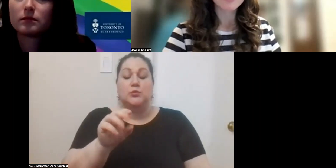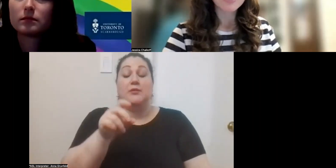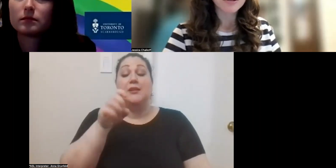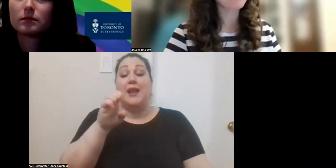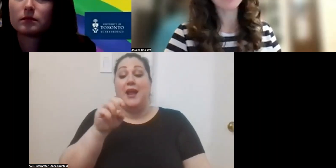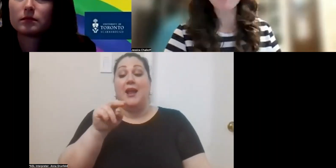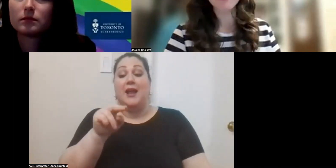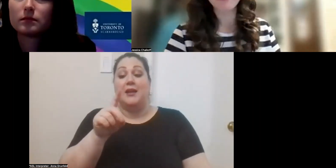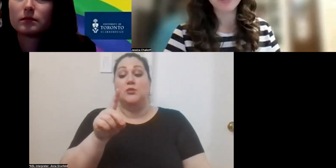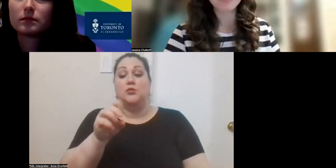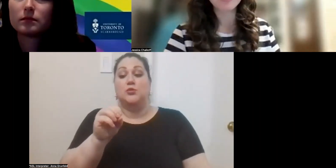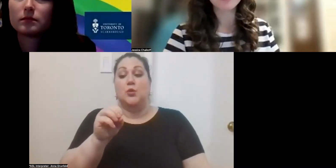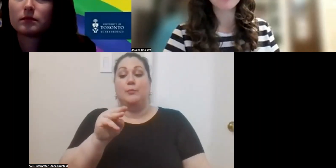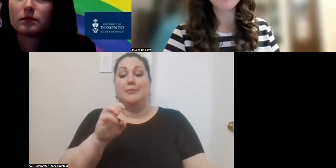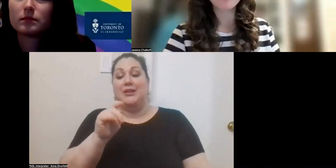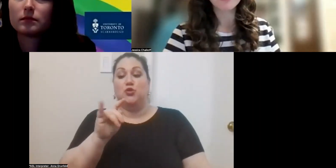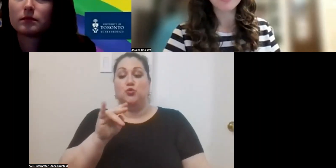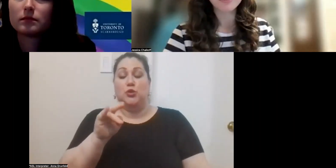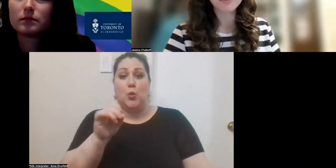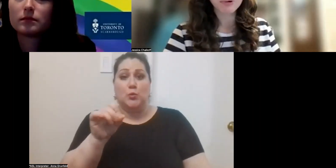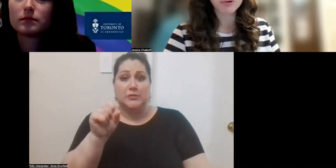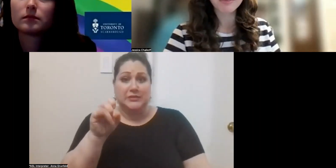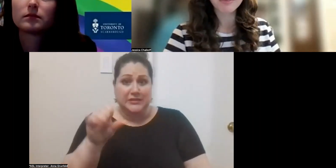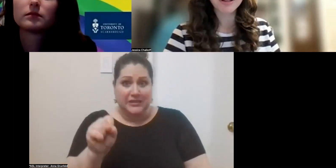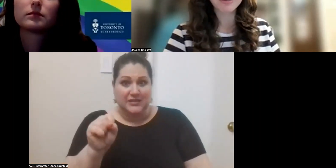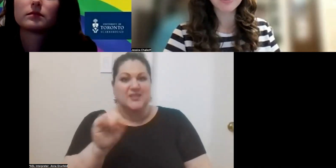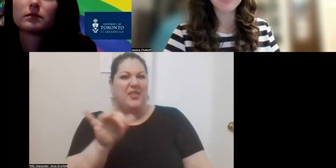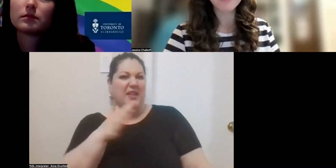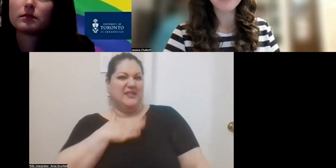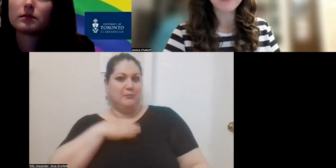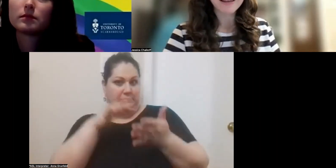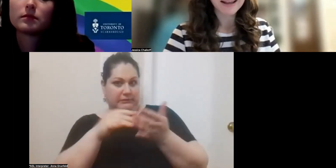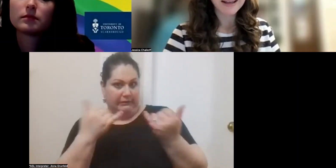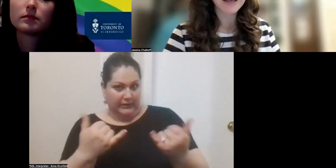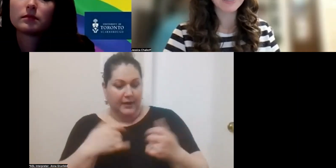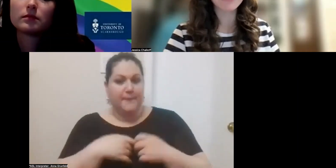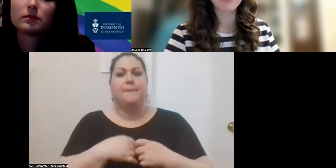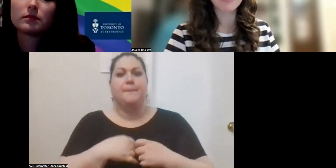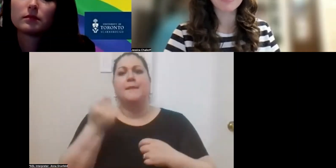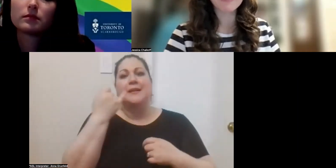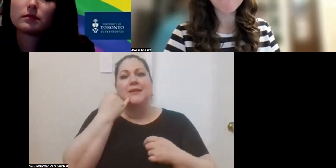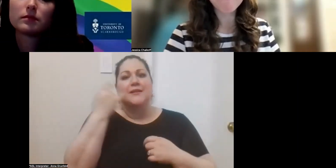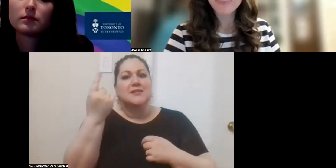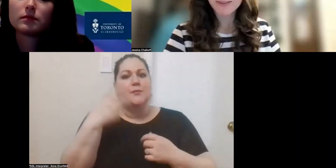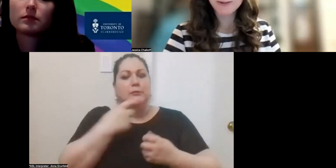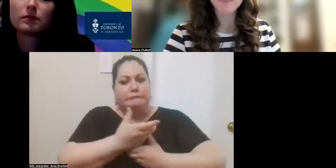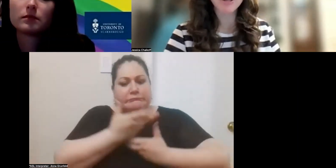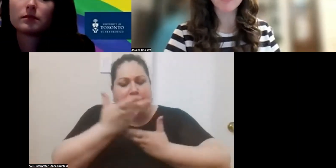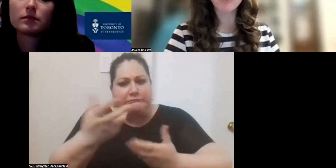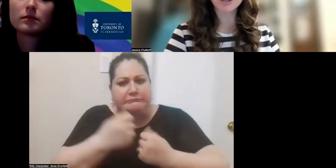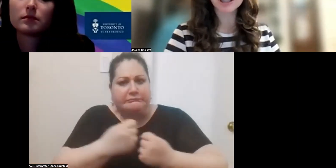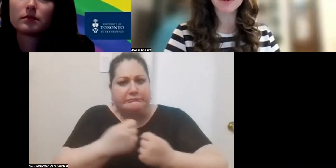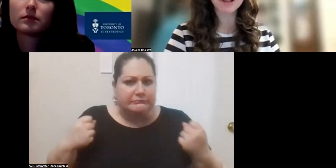you give them empathy, you approach in and you make them do like a human.